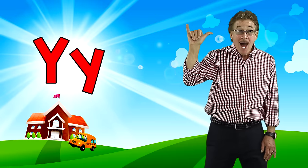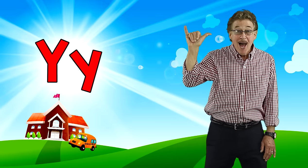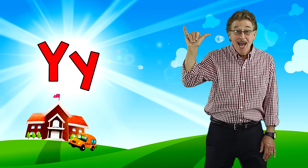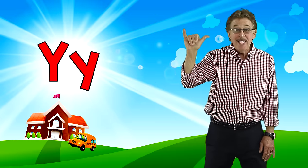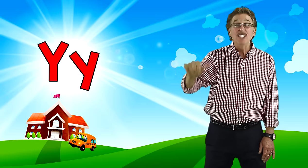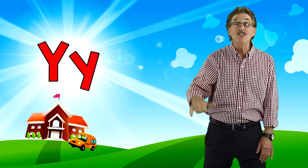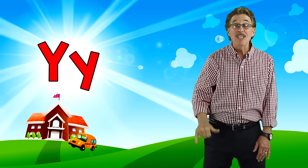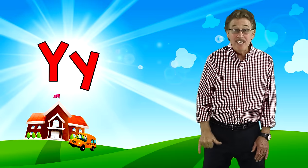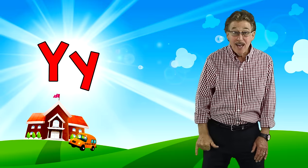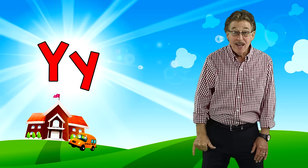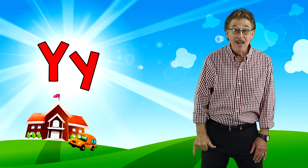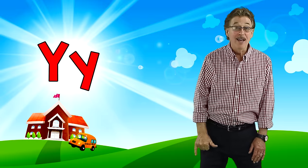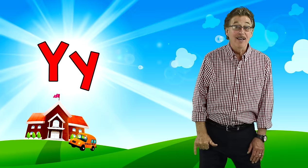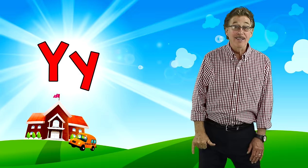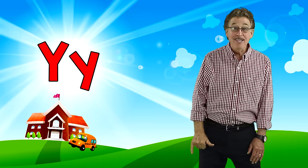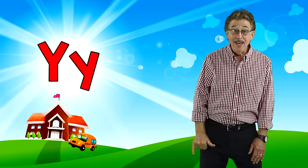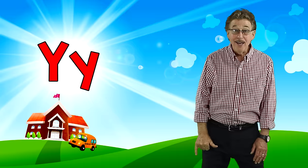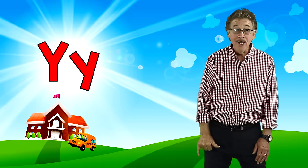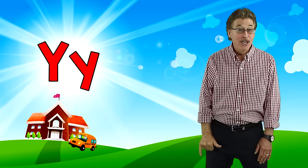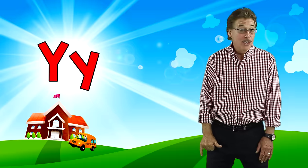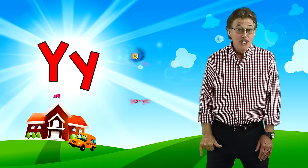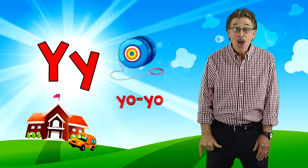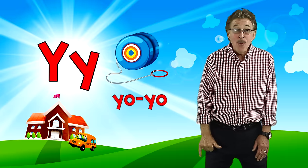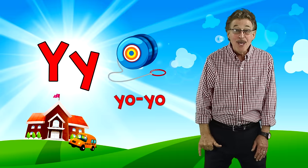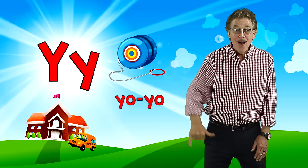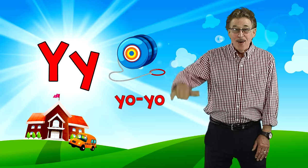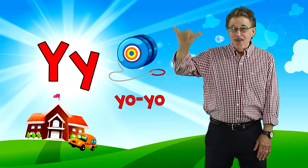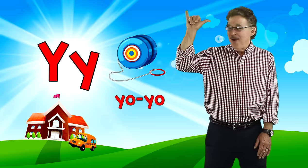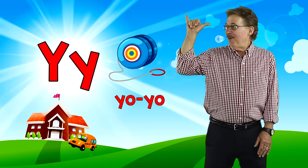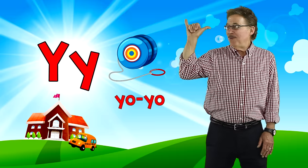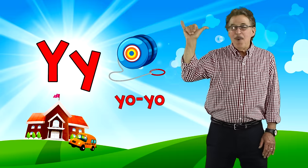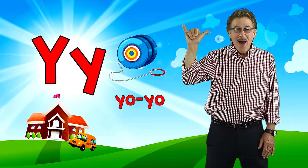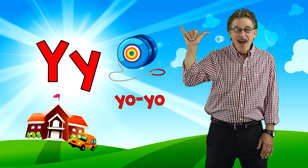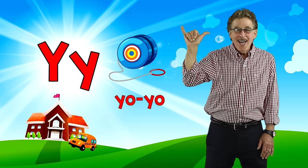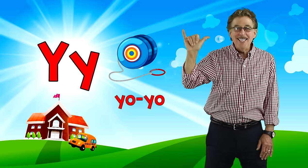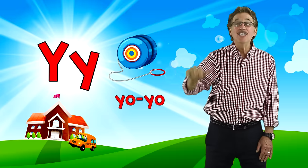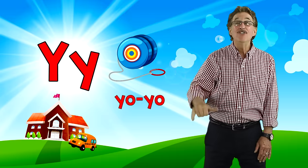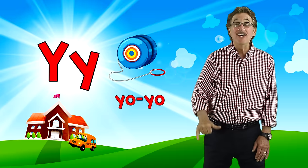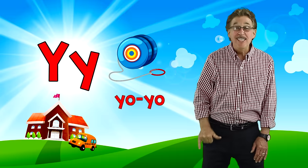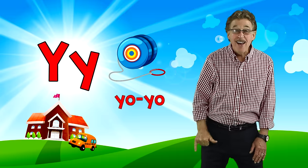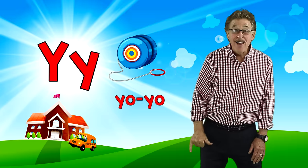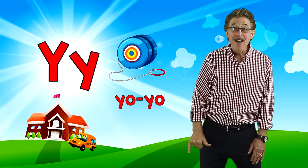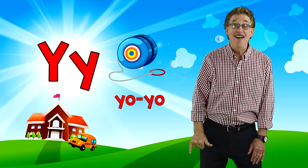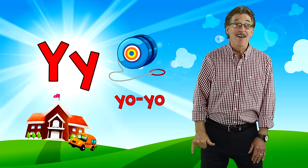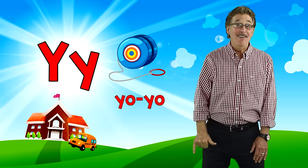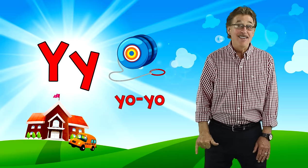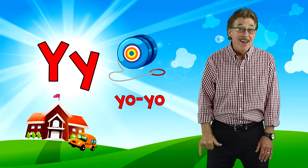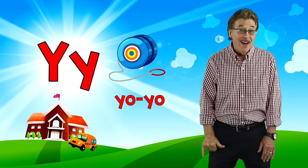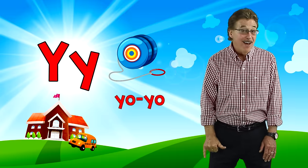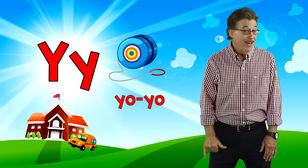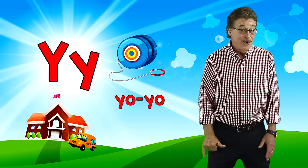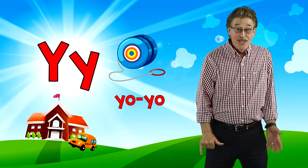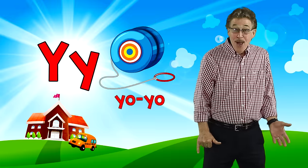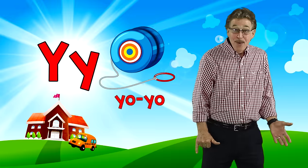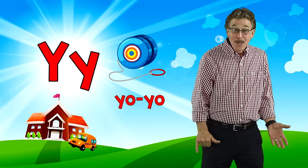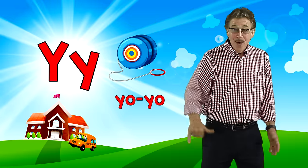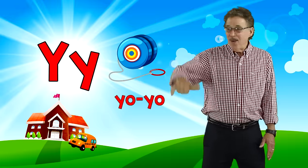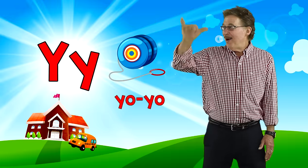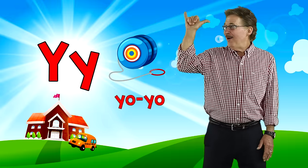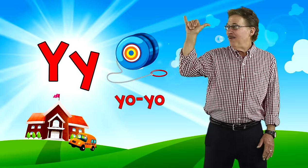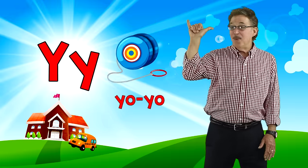Y is for /y/ /y/ yo-yo